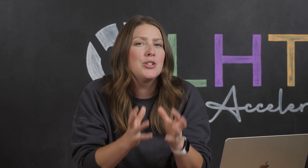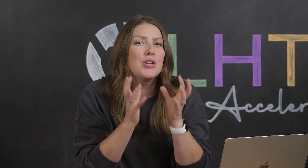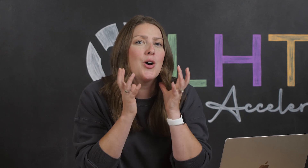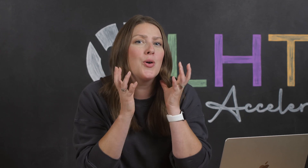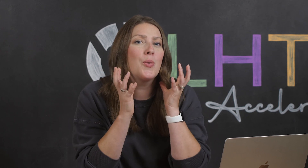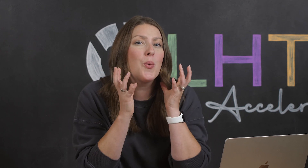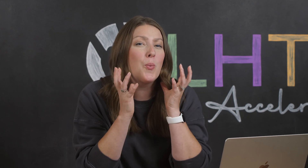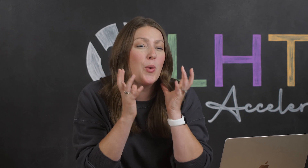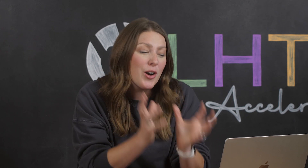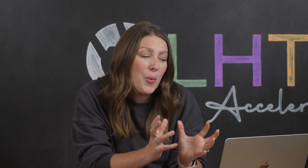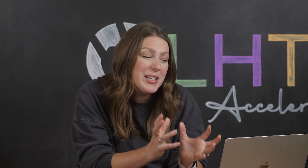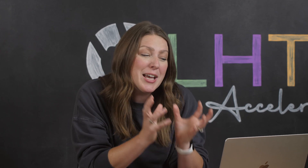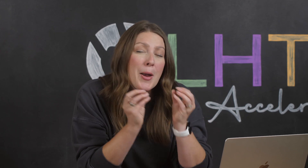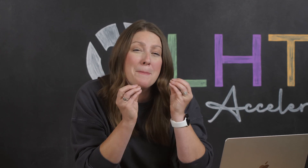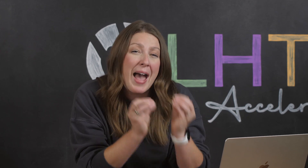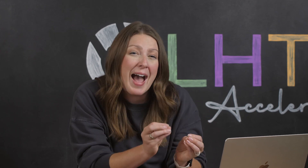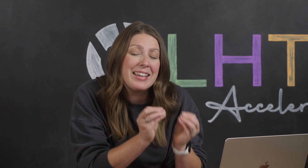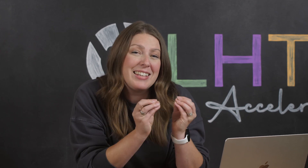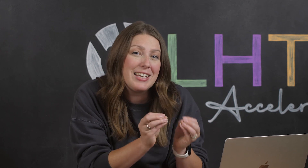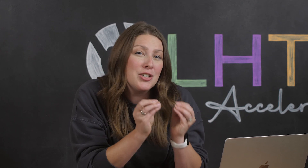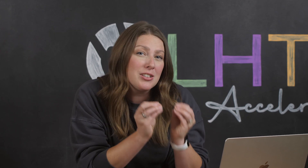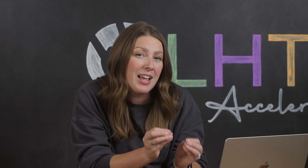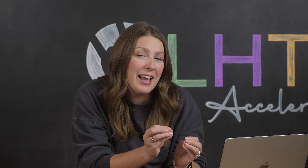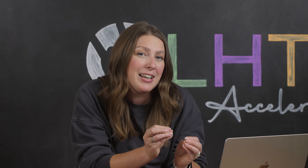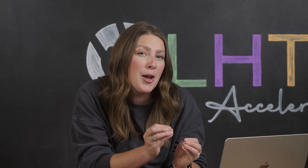So we're going to unpack each line,